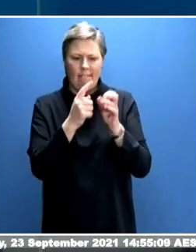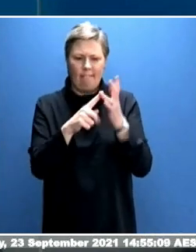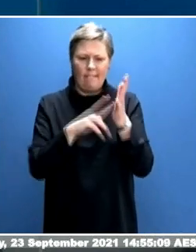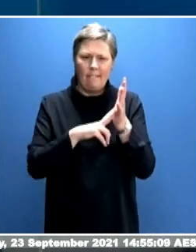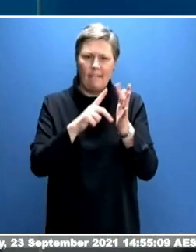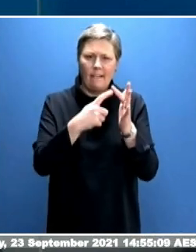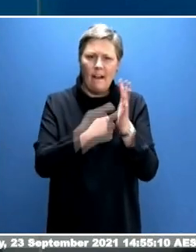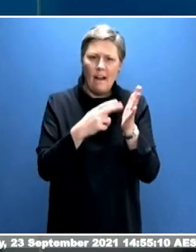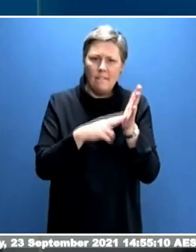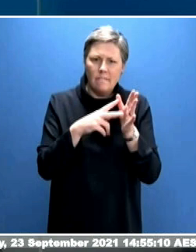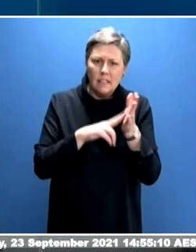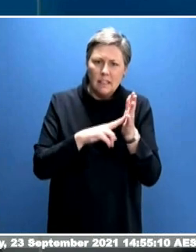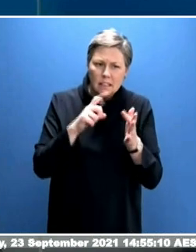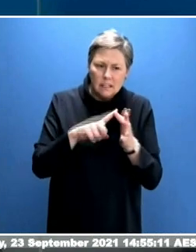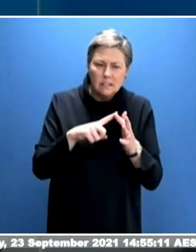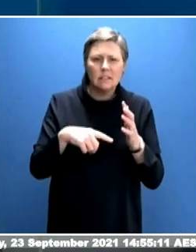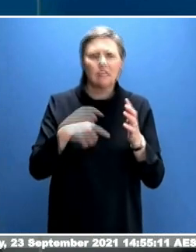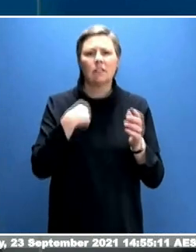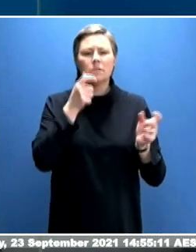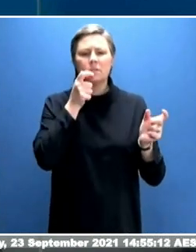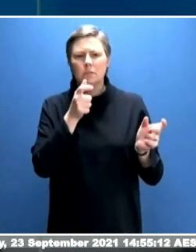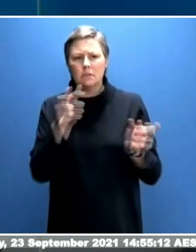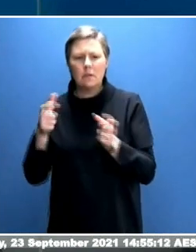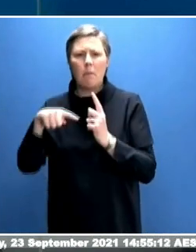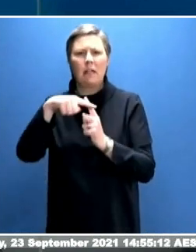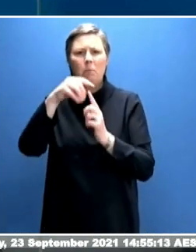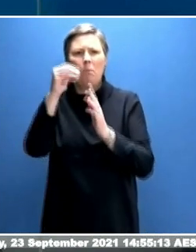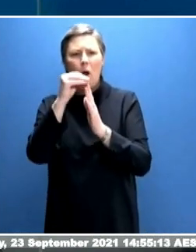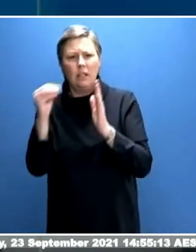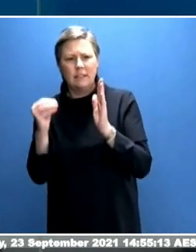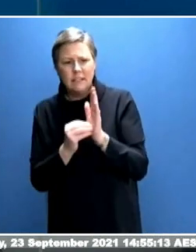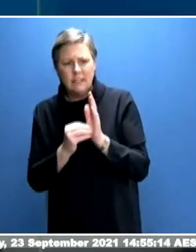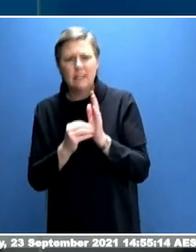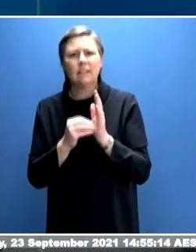in place, including oversight policies, unfetterred access to the Office of the